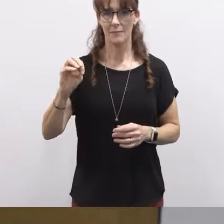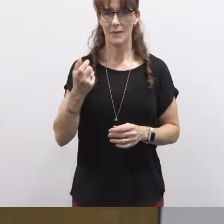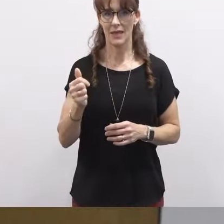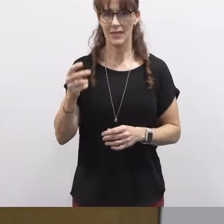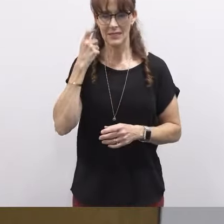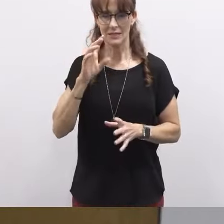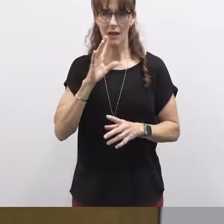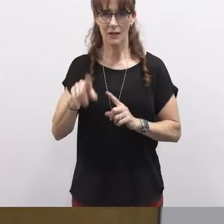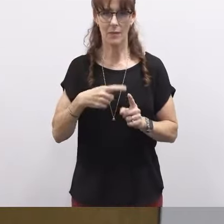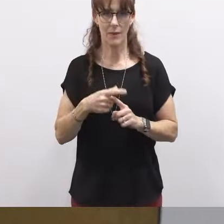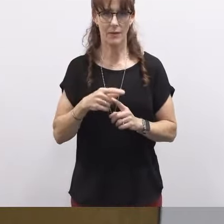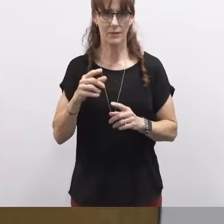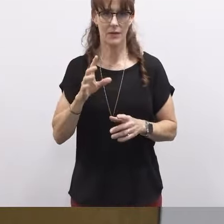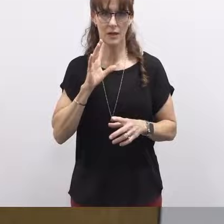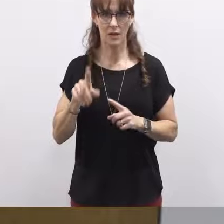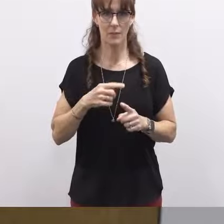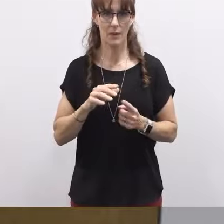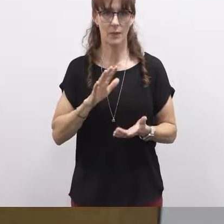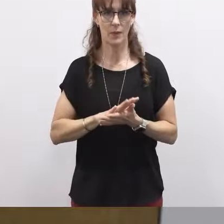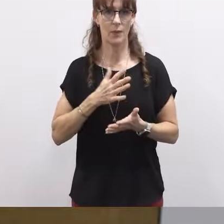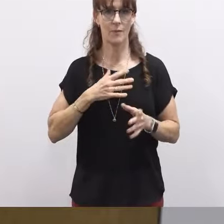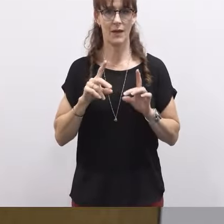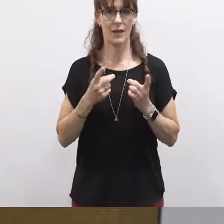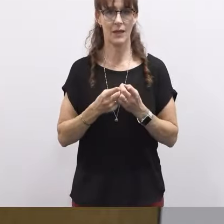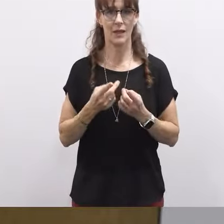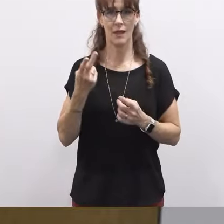but I'm gonna talk about the school in my district. Good old Poly.